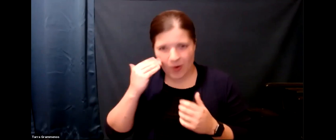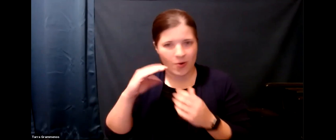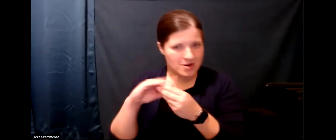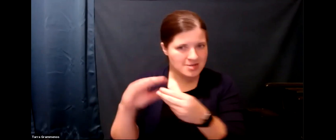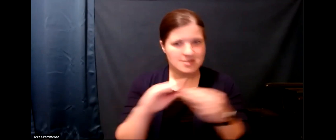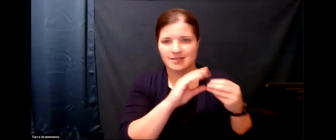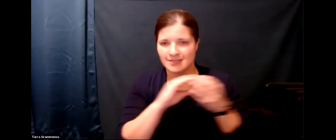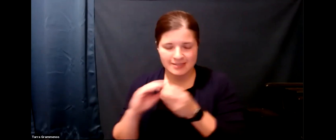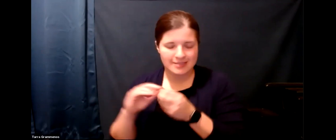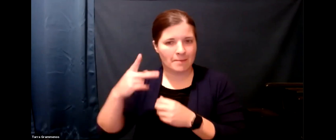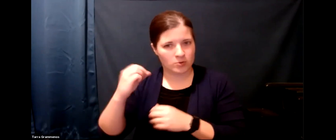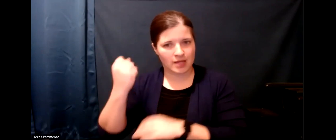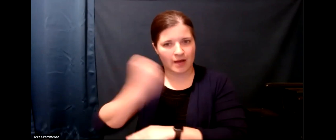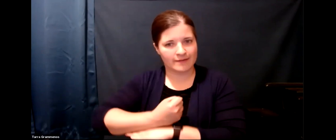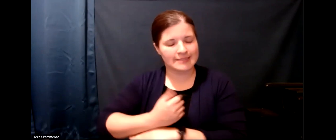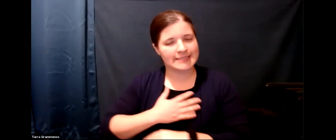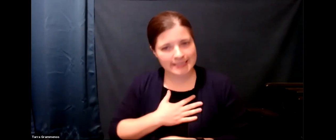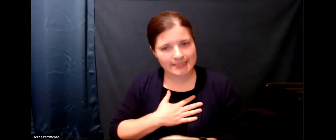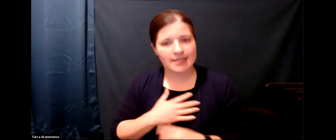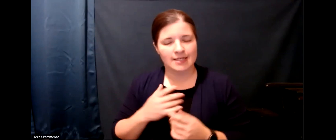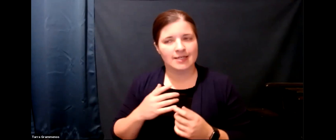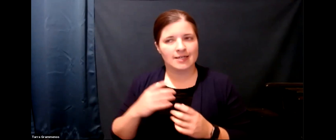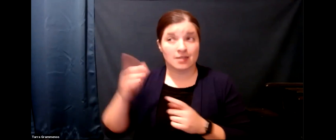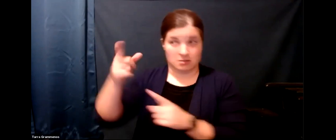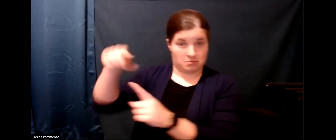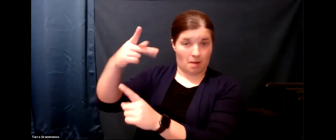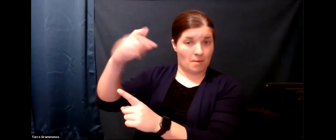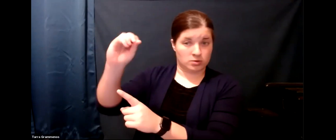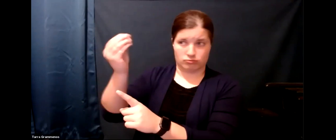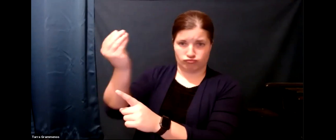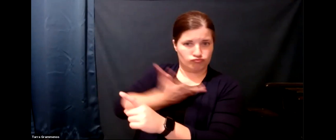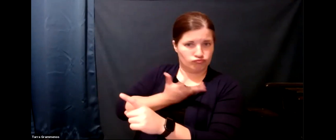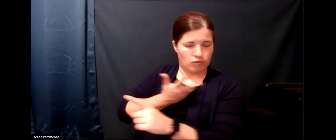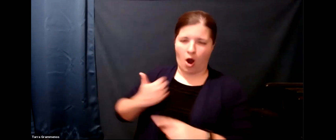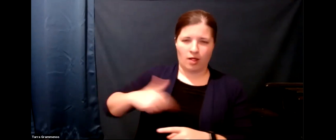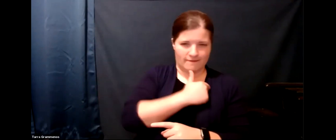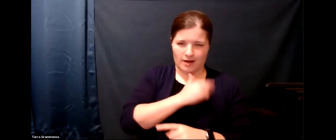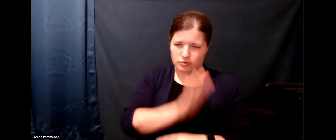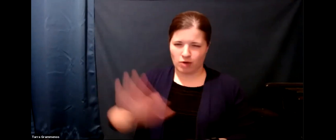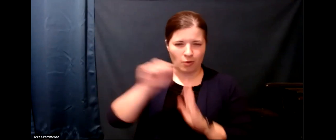tell you this. The postal service has assured us, all of the secretaries of state, that they have no problem with